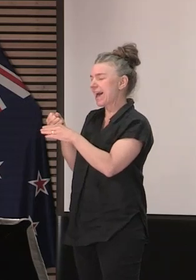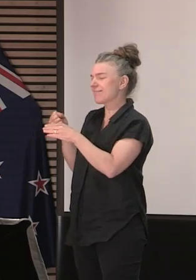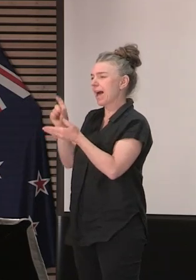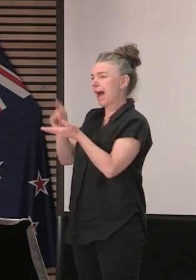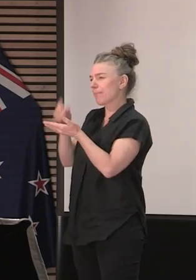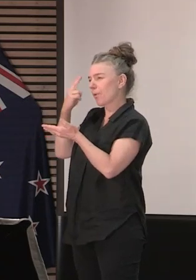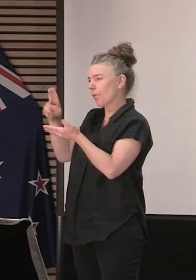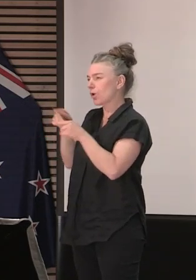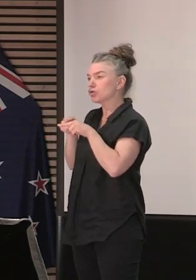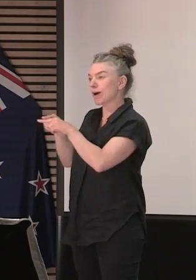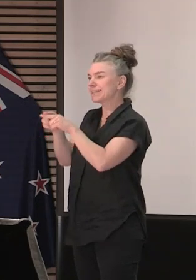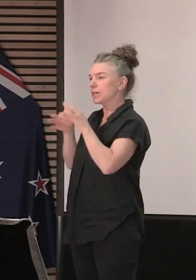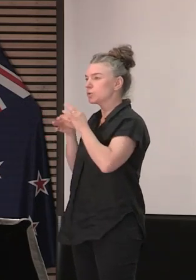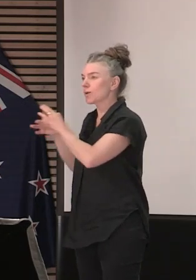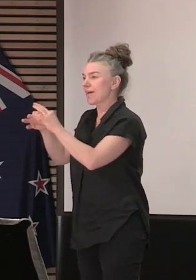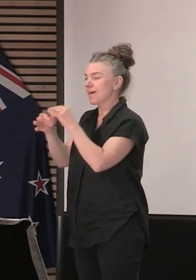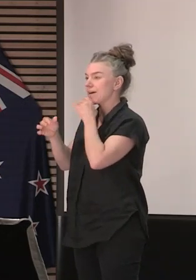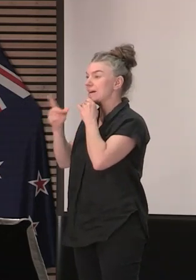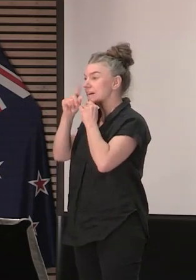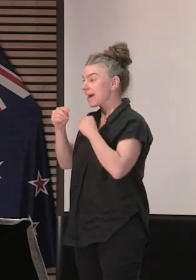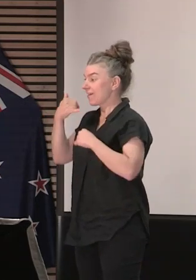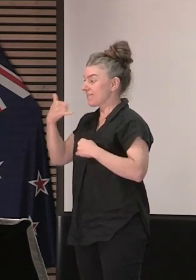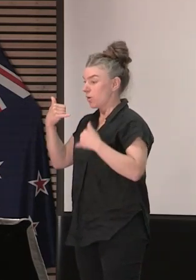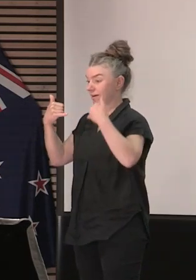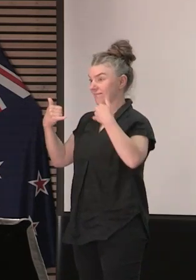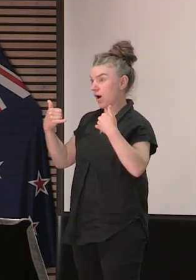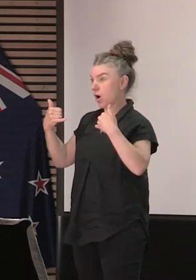interactions between aphone and any other phonesnearby that have the appinstalled.